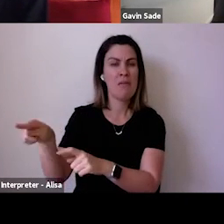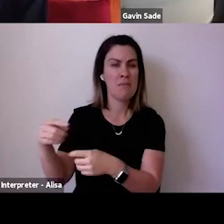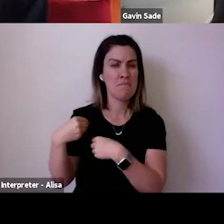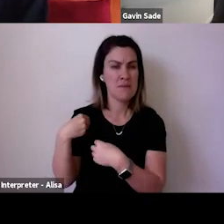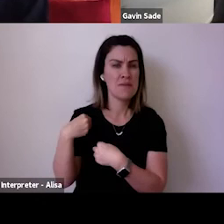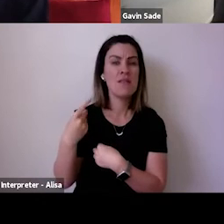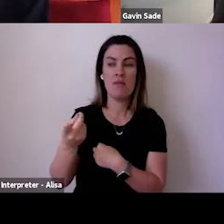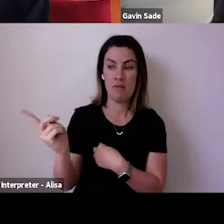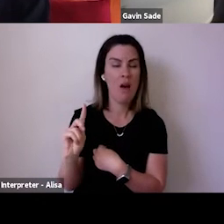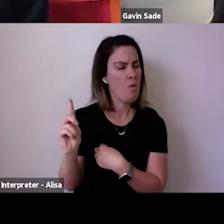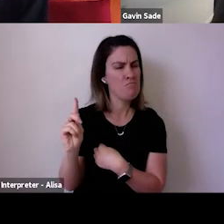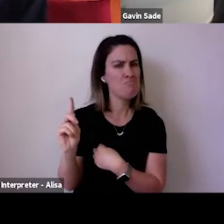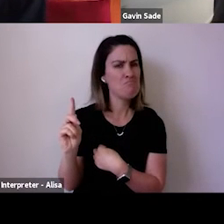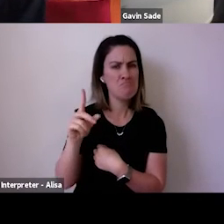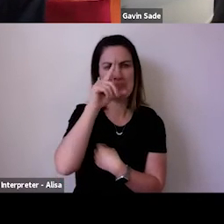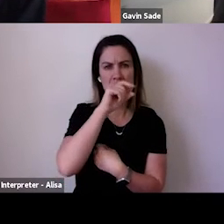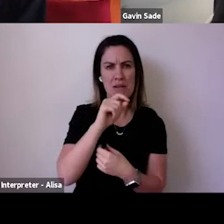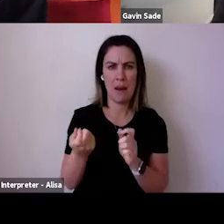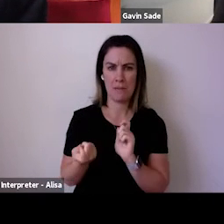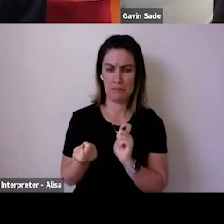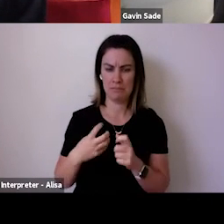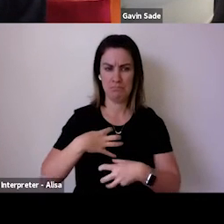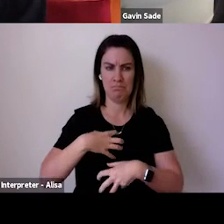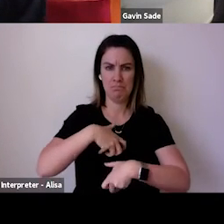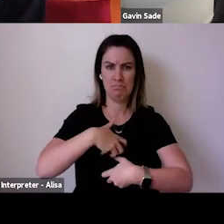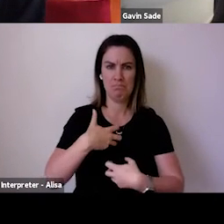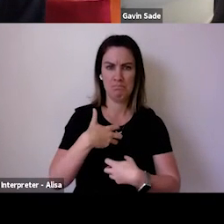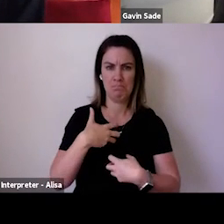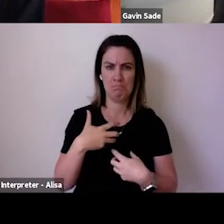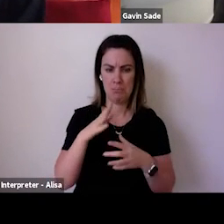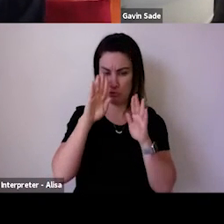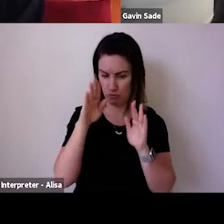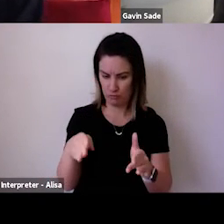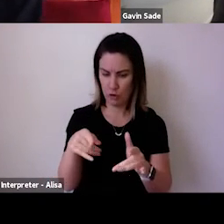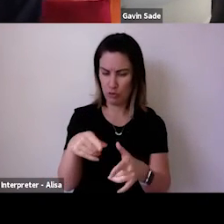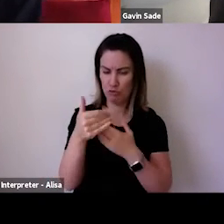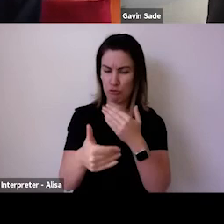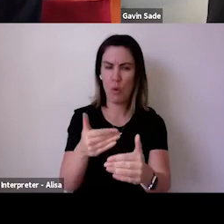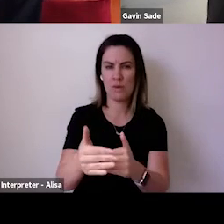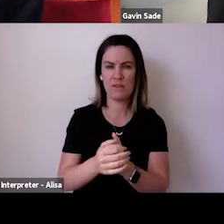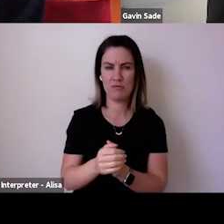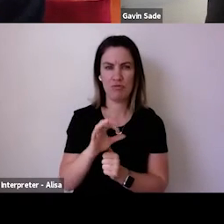interdisciplinary collaboration. It was a process at the center, not a fixation on a predetermined outcome.